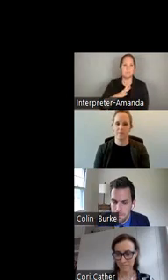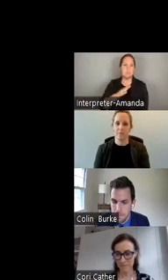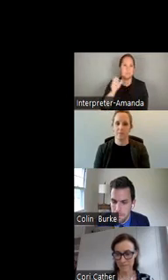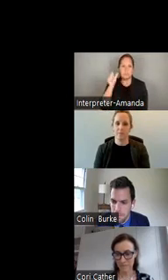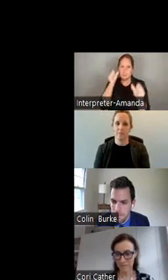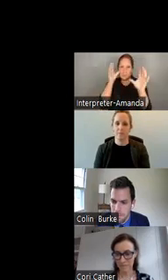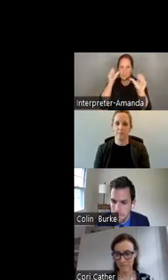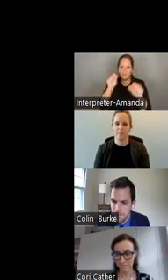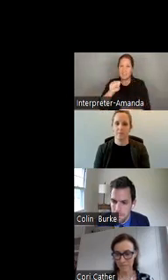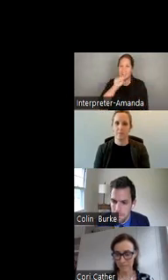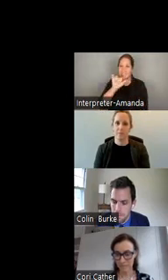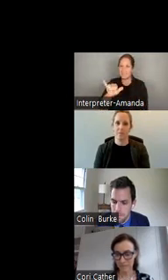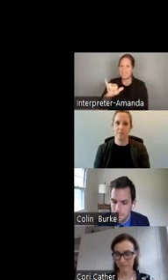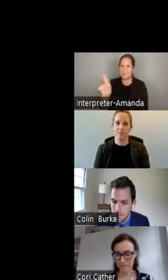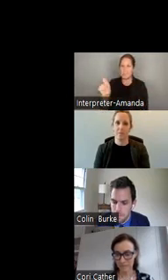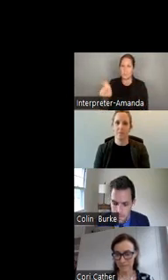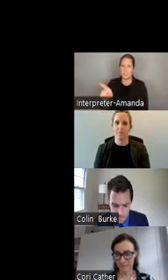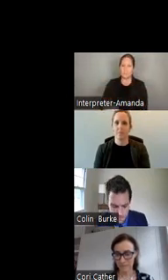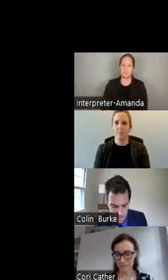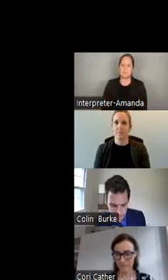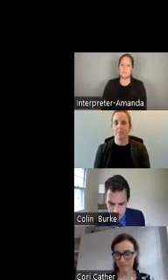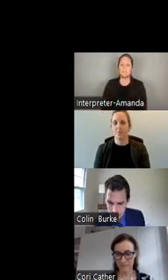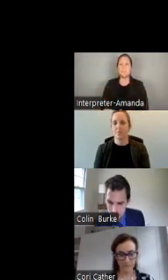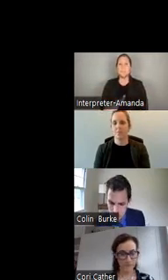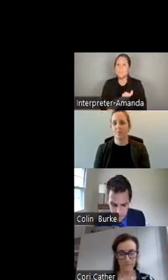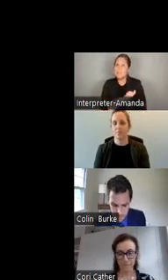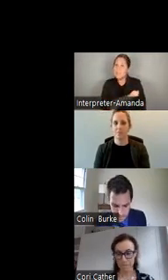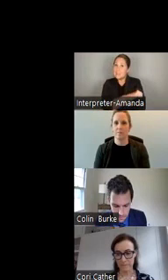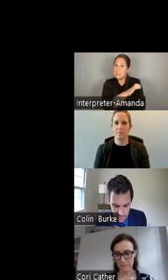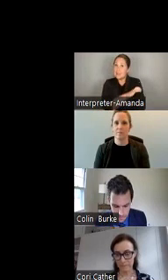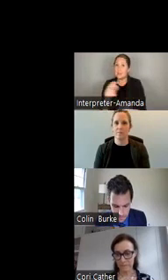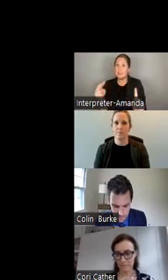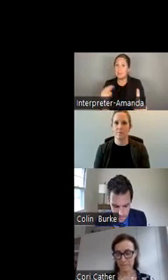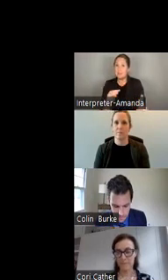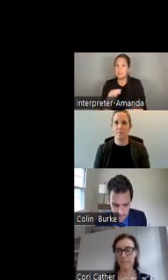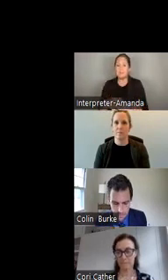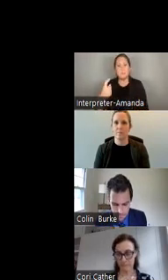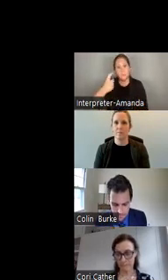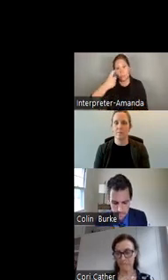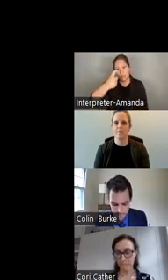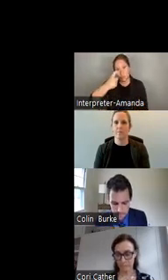Dr kather so I I will just say uh clinically the sequela of trauma is probably the number one thing